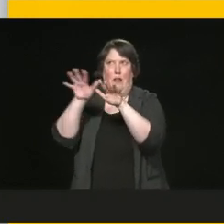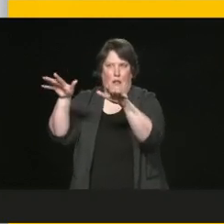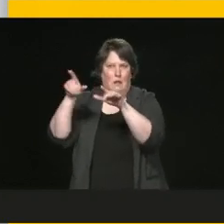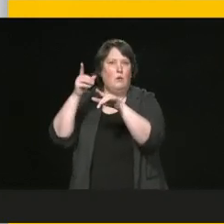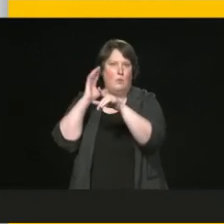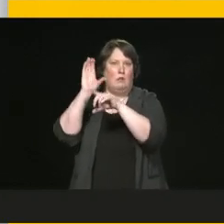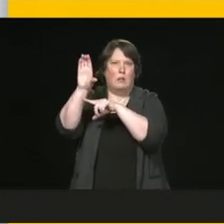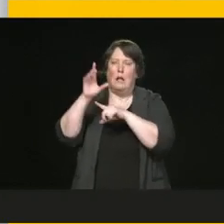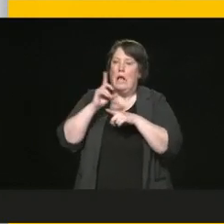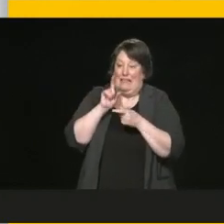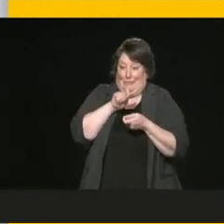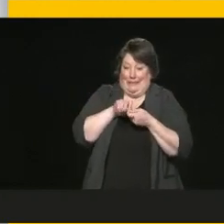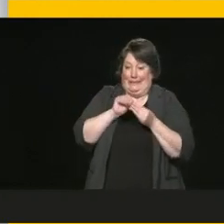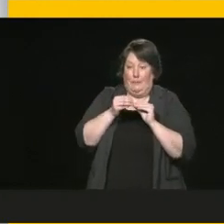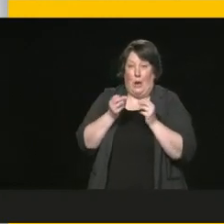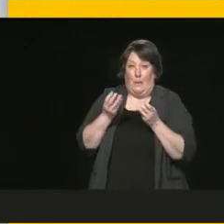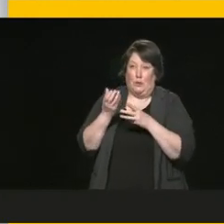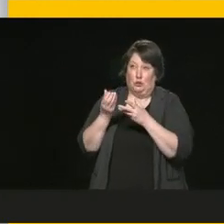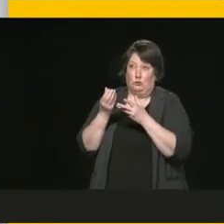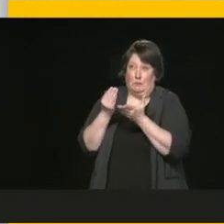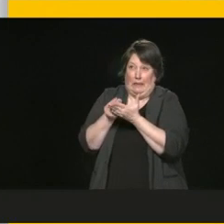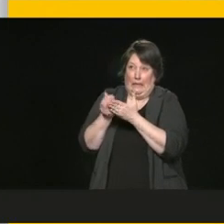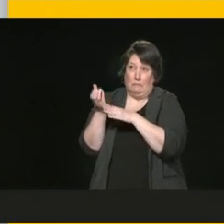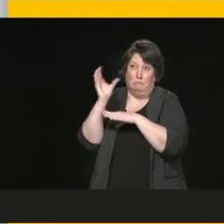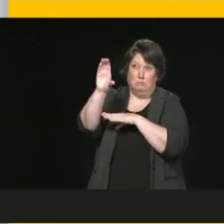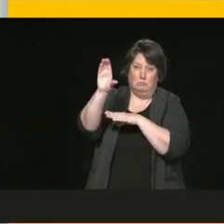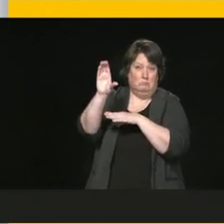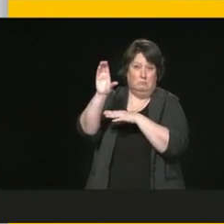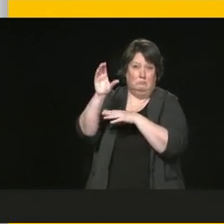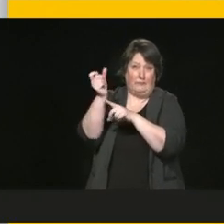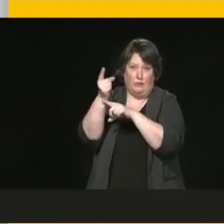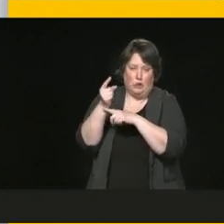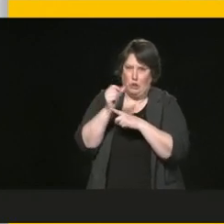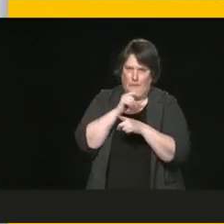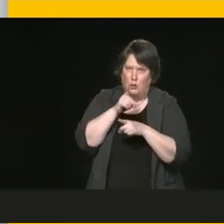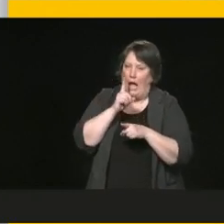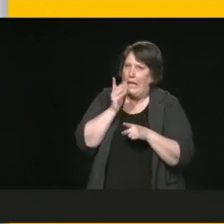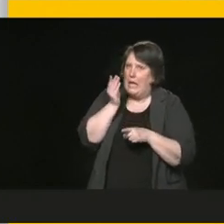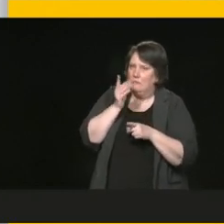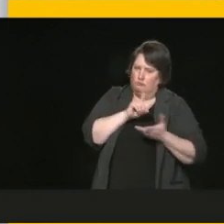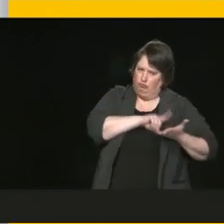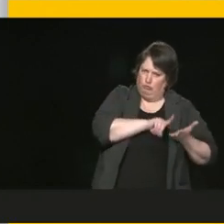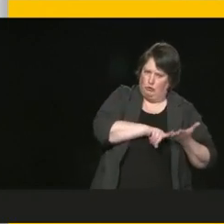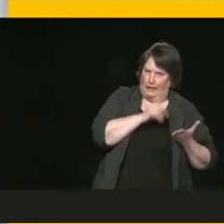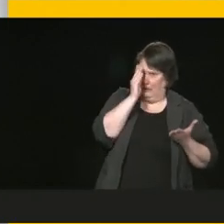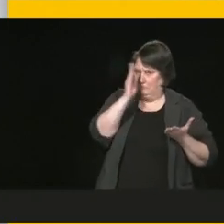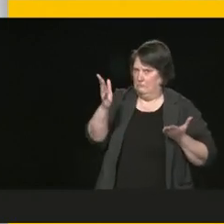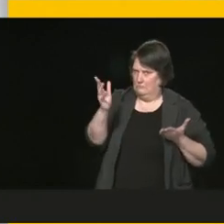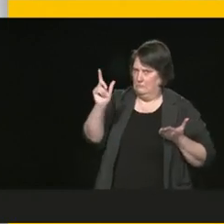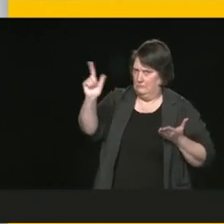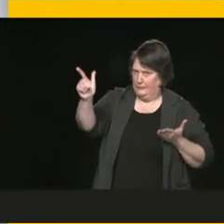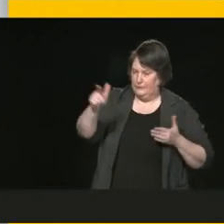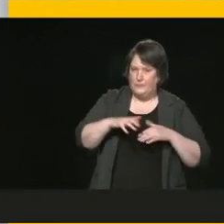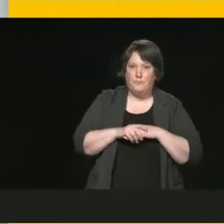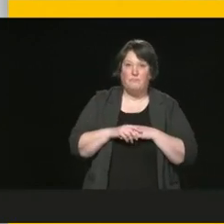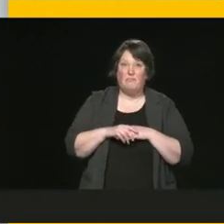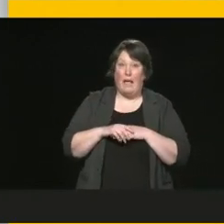THE PANDEMIC. BUT I WILL BE SURE THAT YOU HAVE A SPECIFIC ANSWER TO THAT